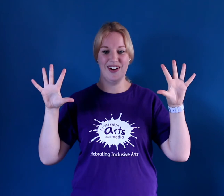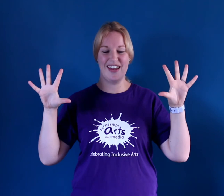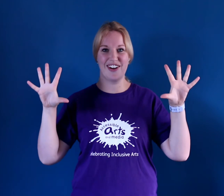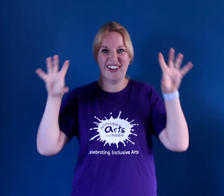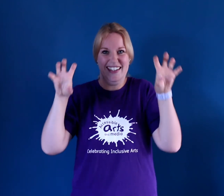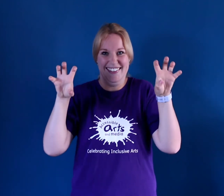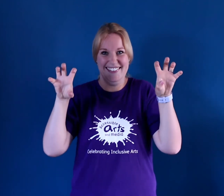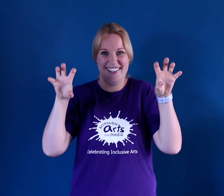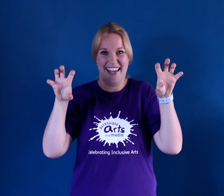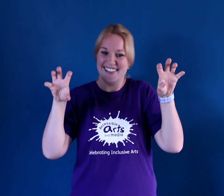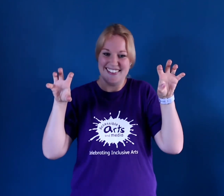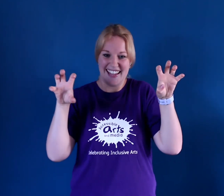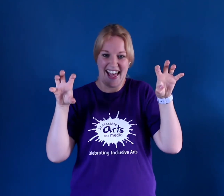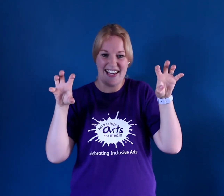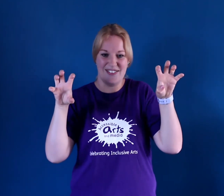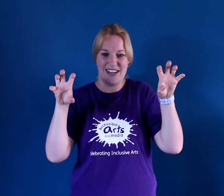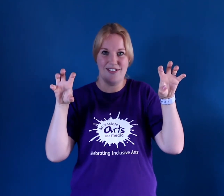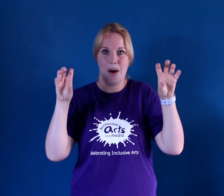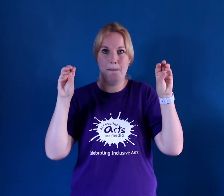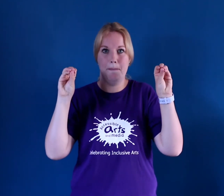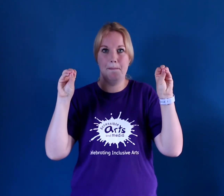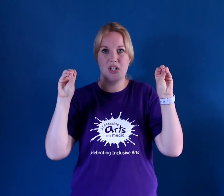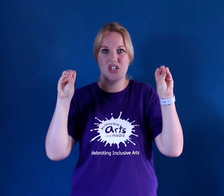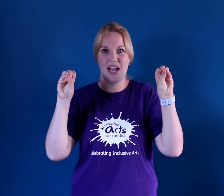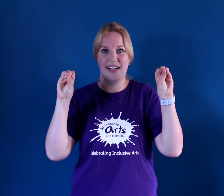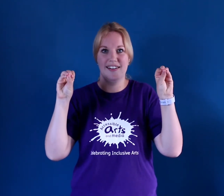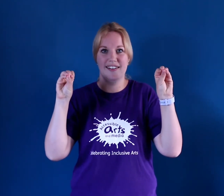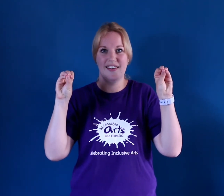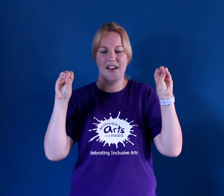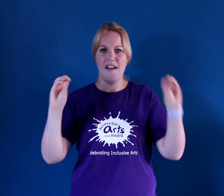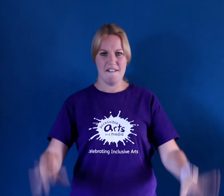we’ve got clawed hand and we’ve got bunched hand.